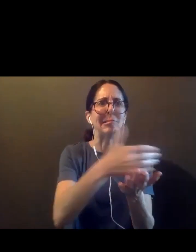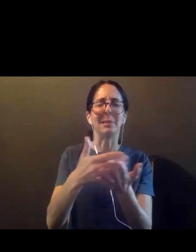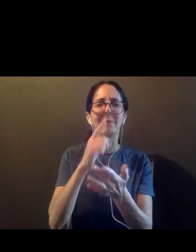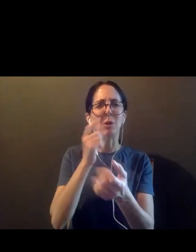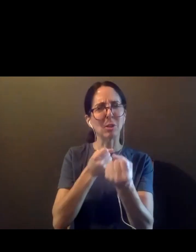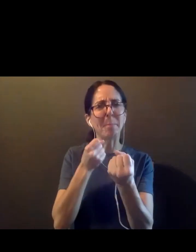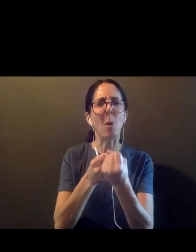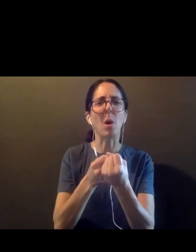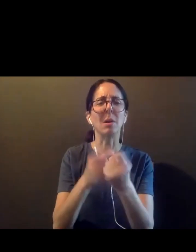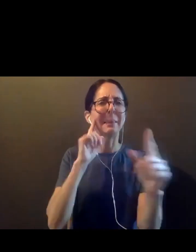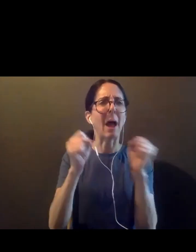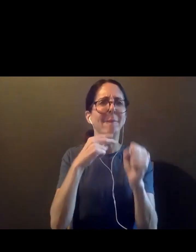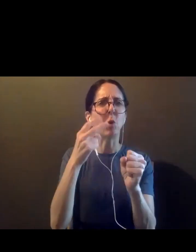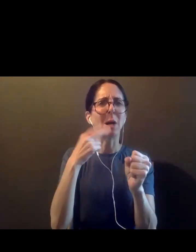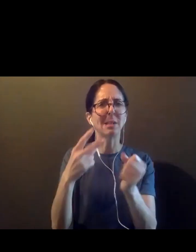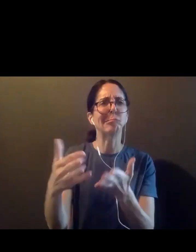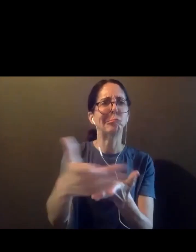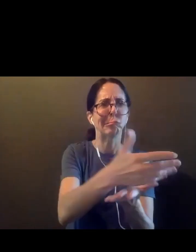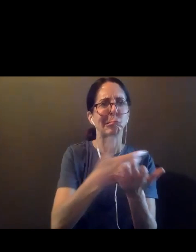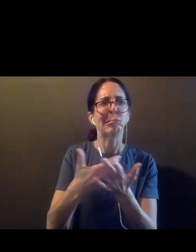voices to go out and say something.